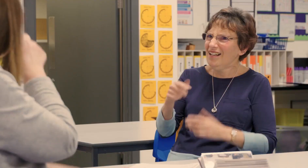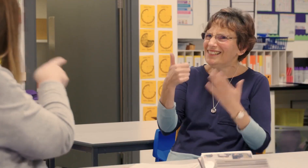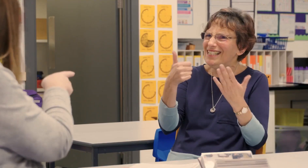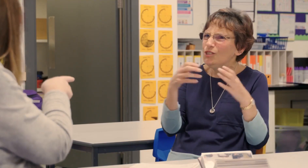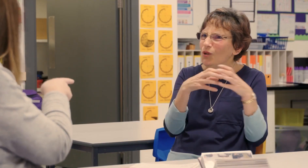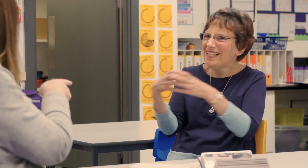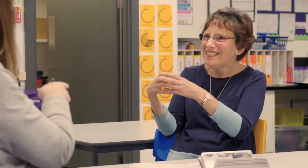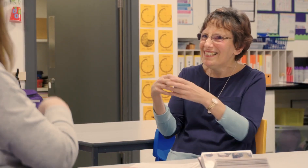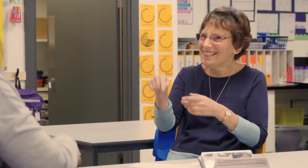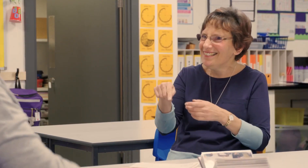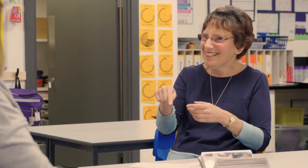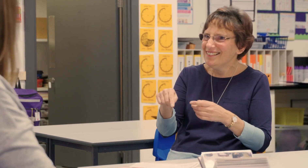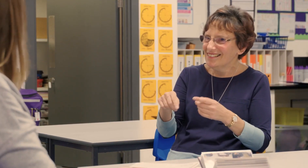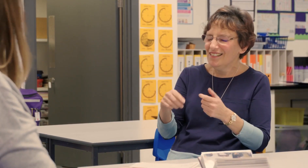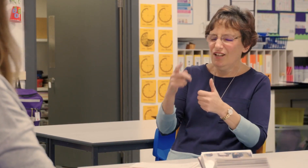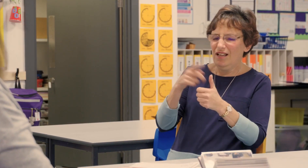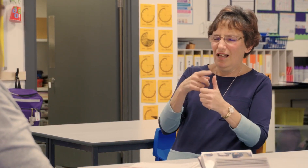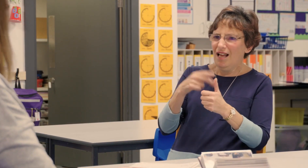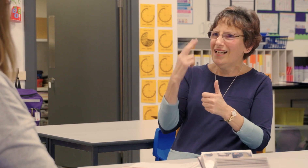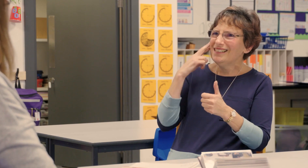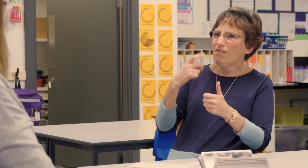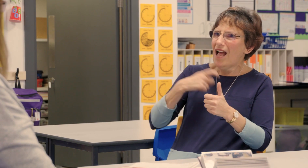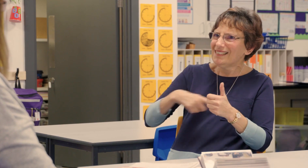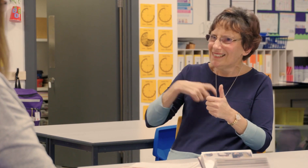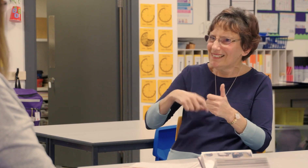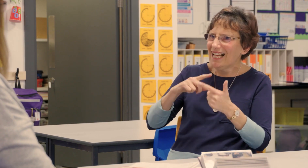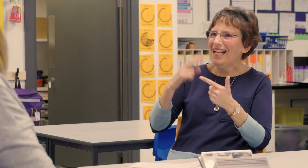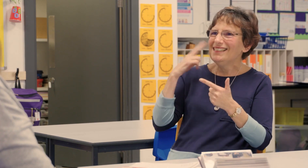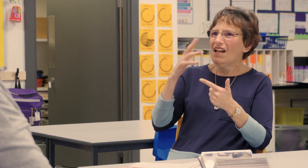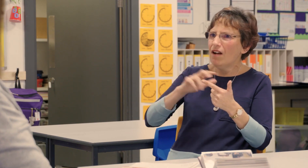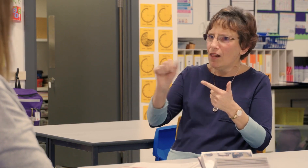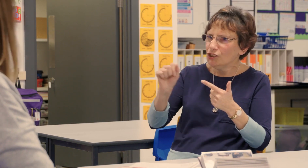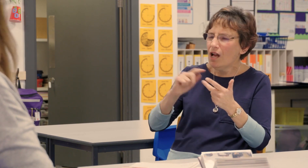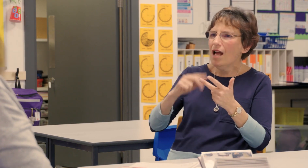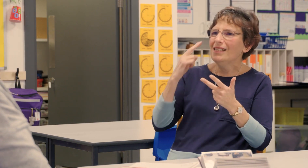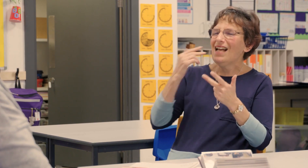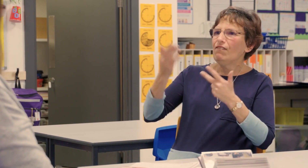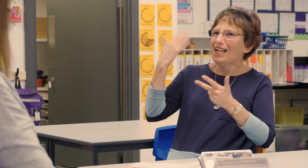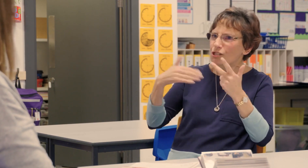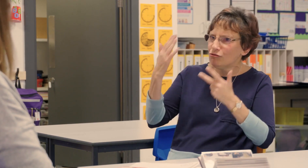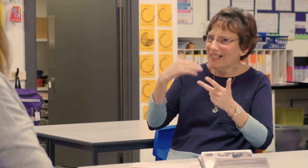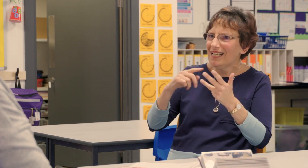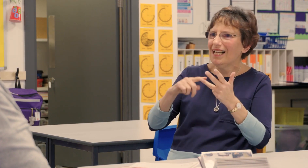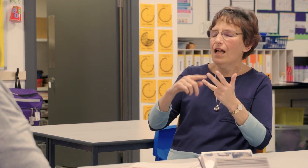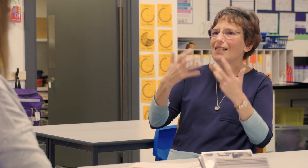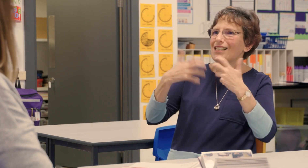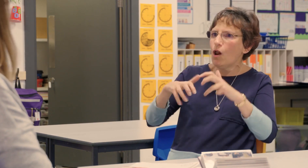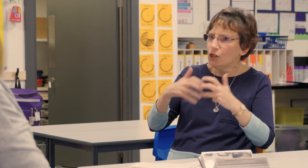There were six units - Deaf Identity, Deaf Culture, Deaf History, Technology,